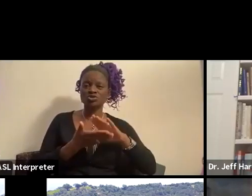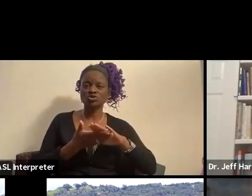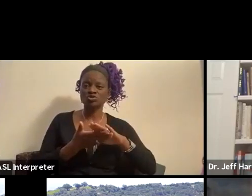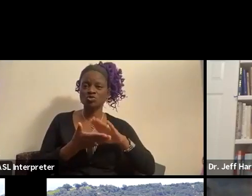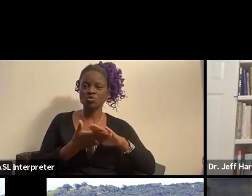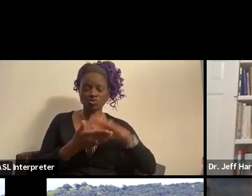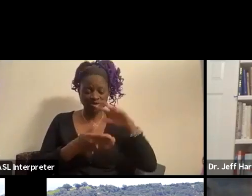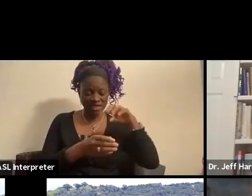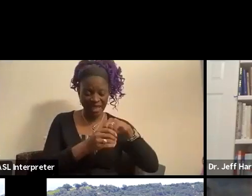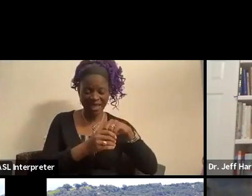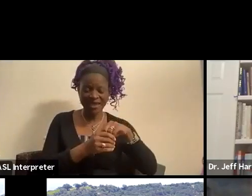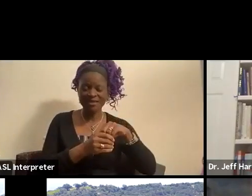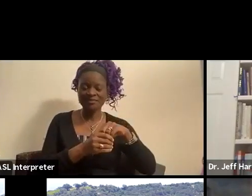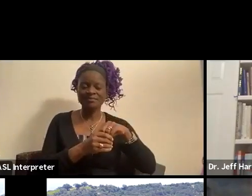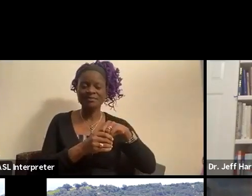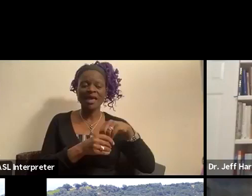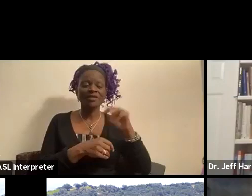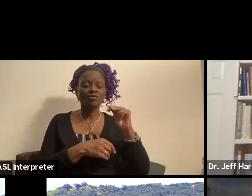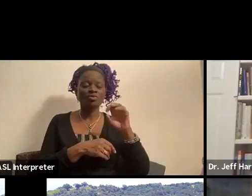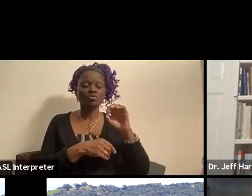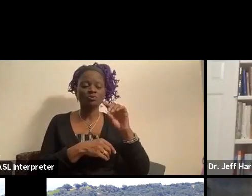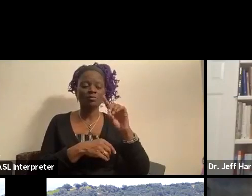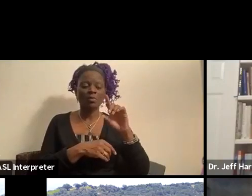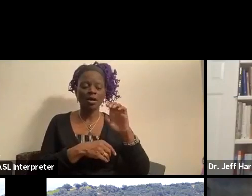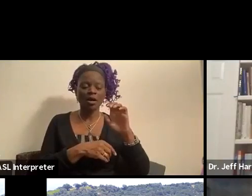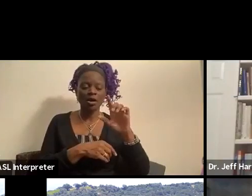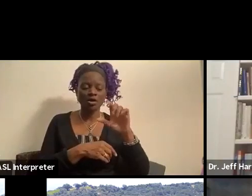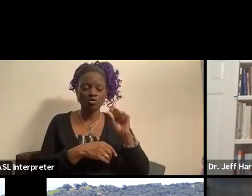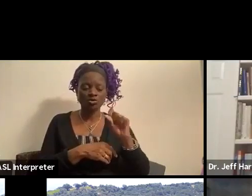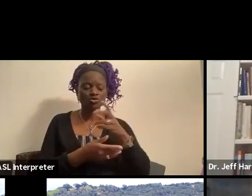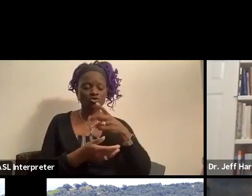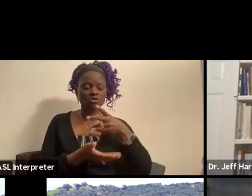And there are some models in there to look at how to reopen secondary schools.